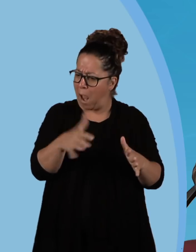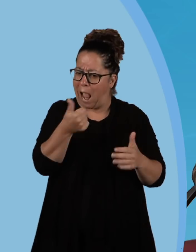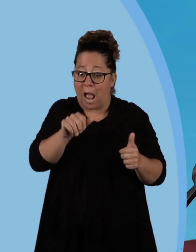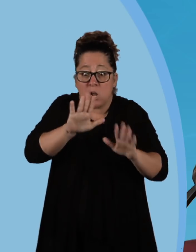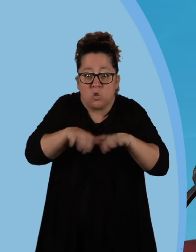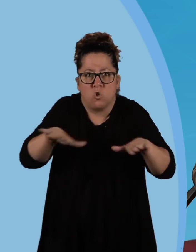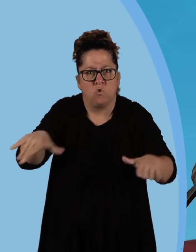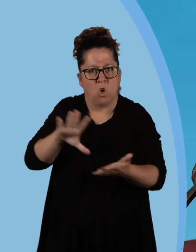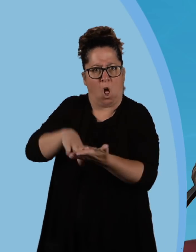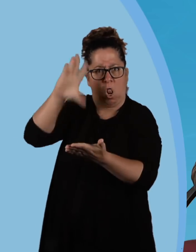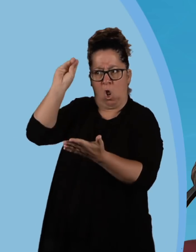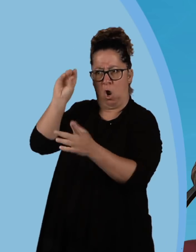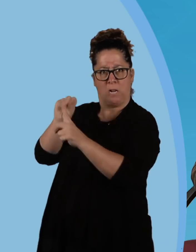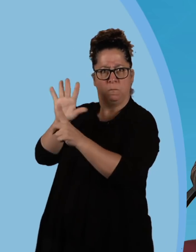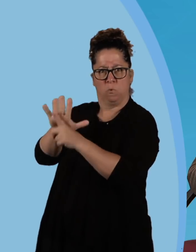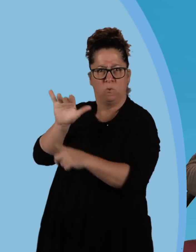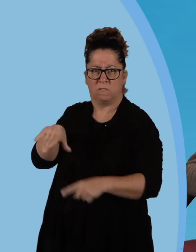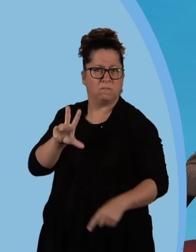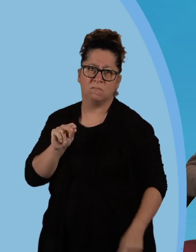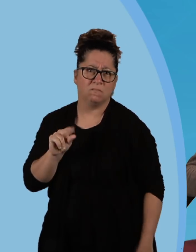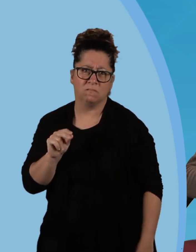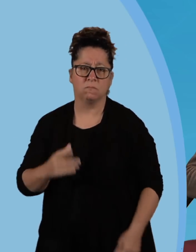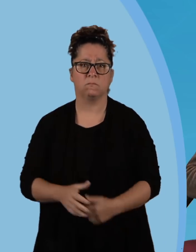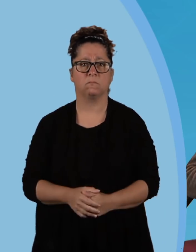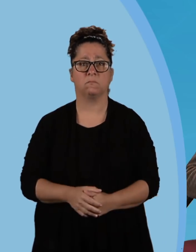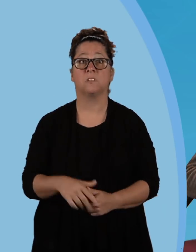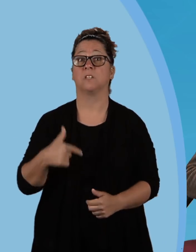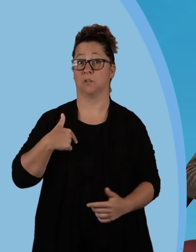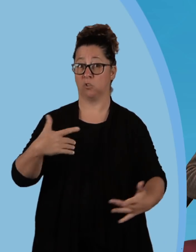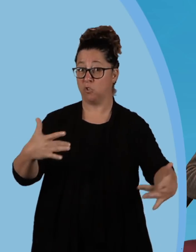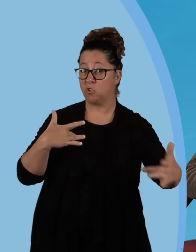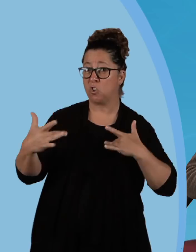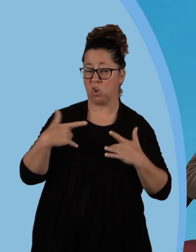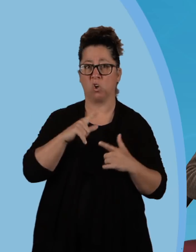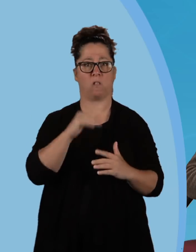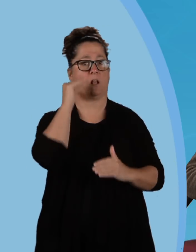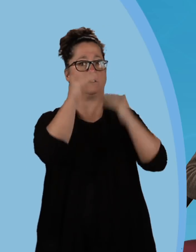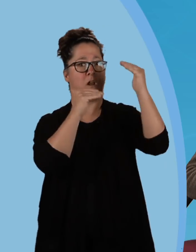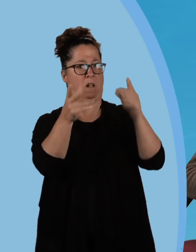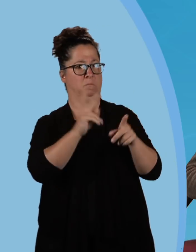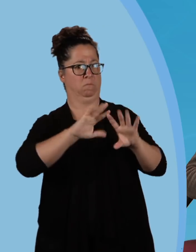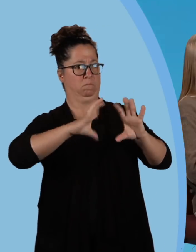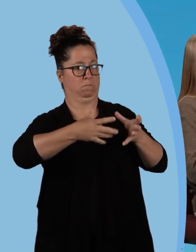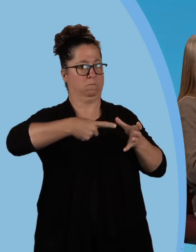and then they were also exposed to language that the school clearly does not want any child to be exposed to.